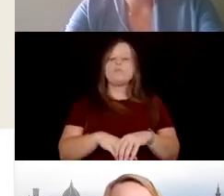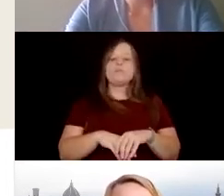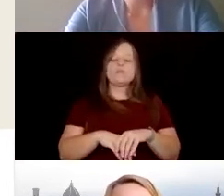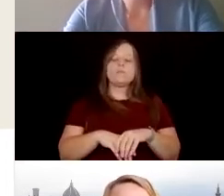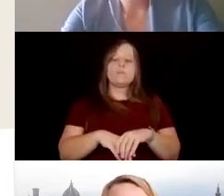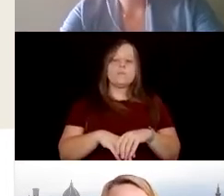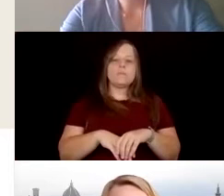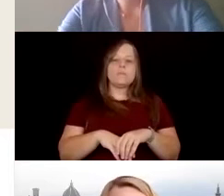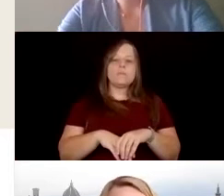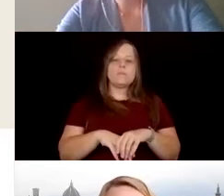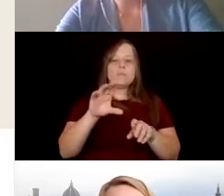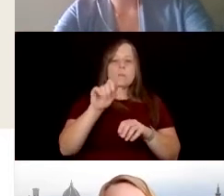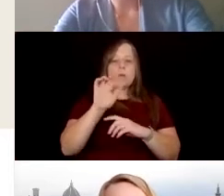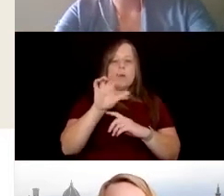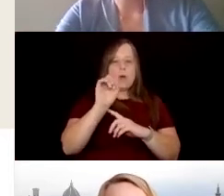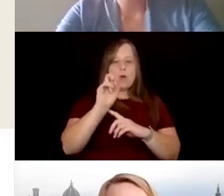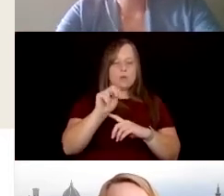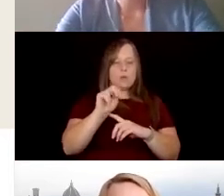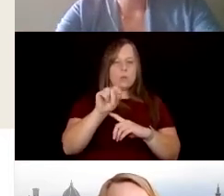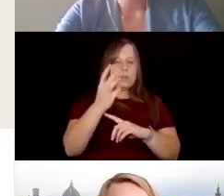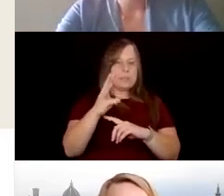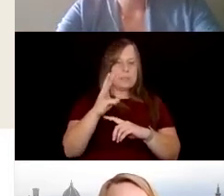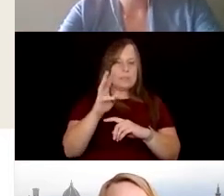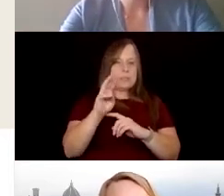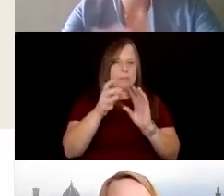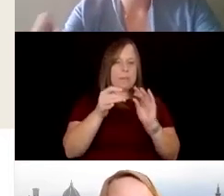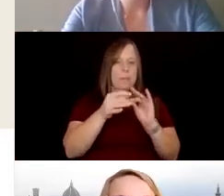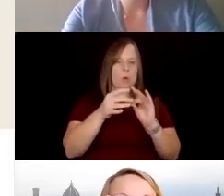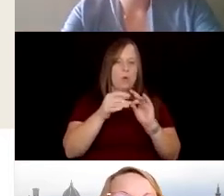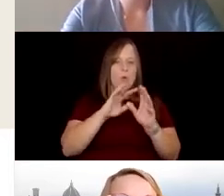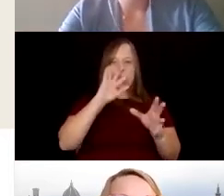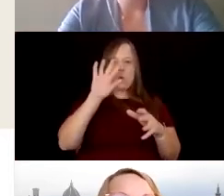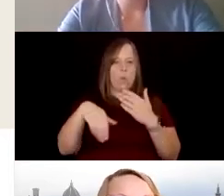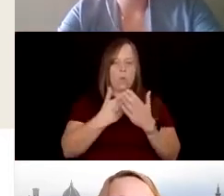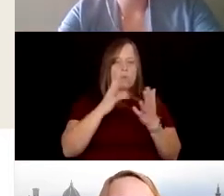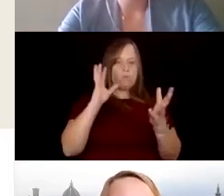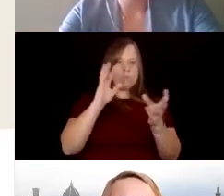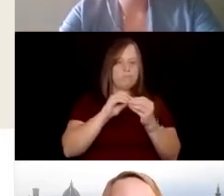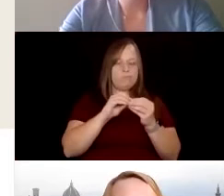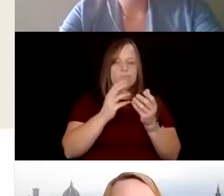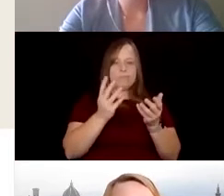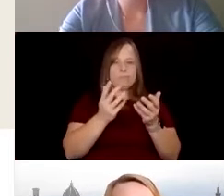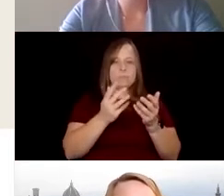There's the Carson Memo from 2016, which put a whole bunch of things together, but the one that's relevant here is that